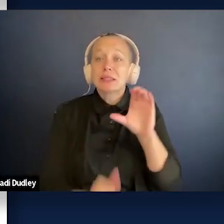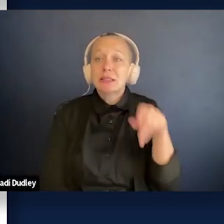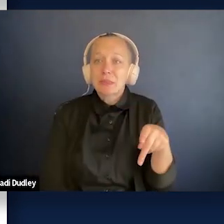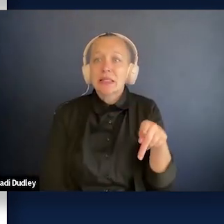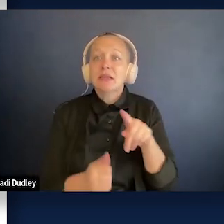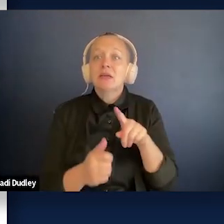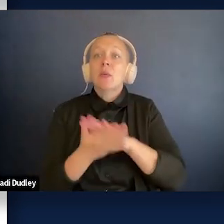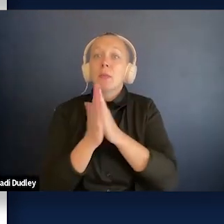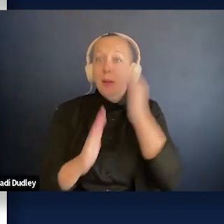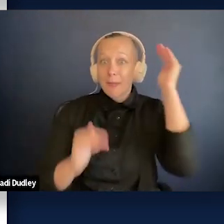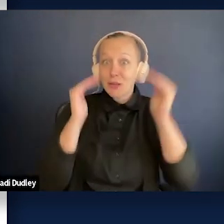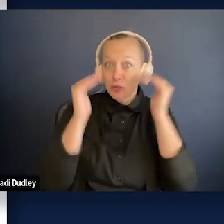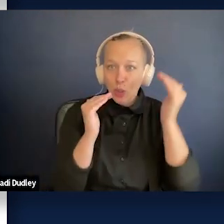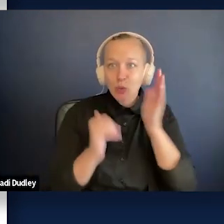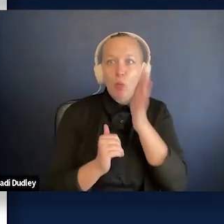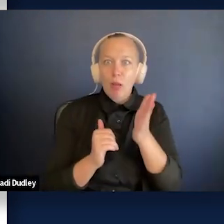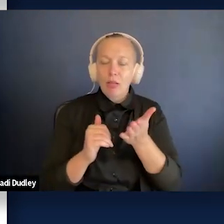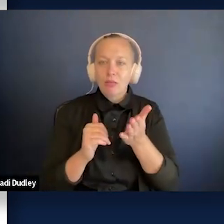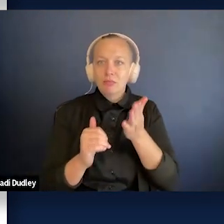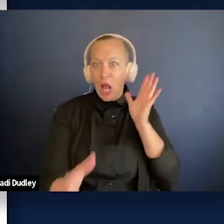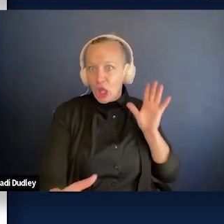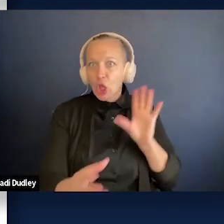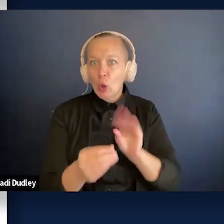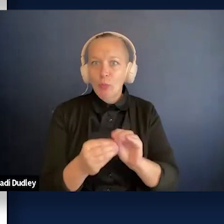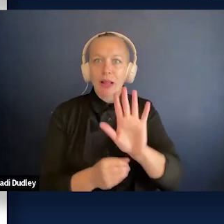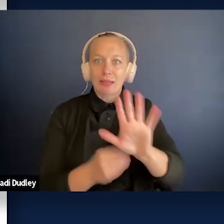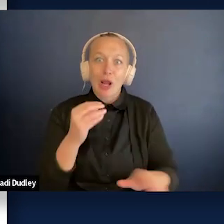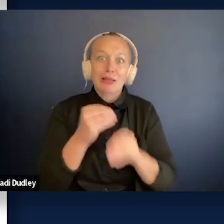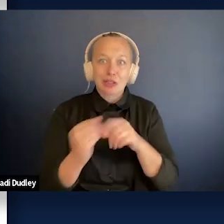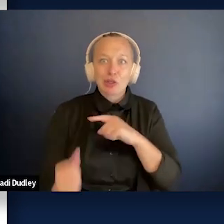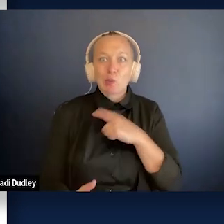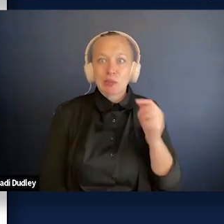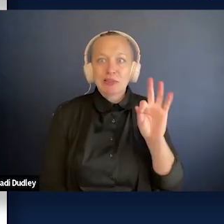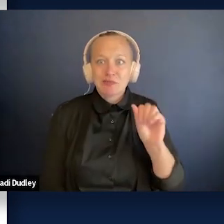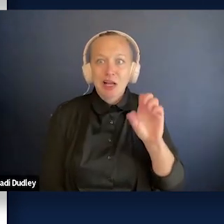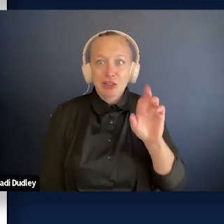that are designated as risk conditions by the CDC for pneumococcal disease.